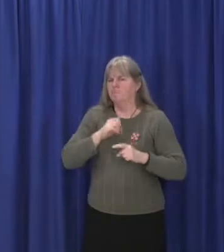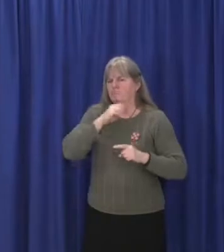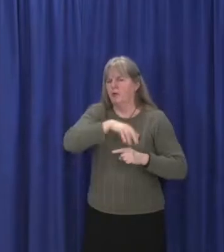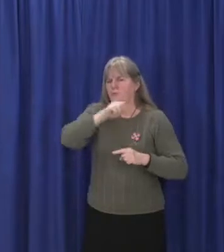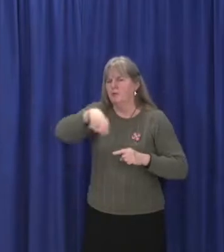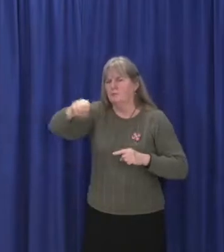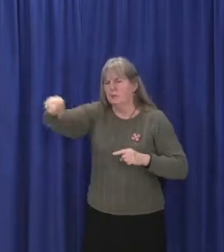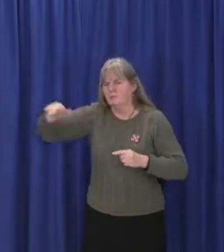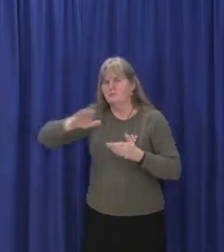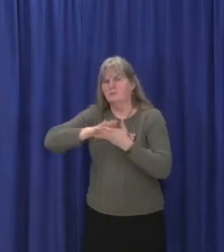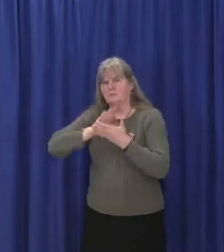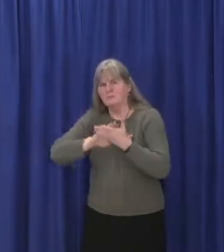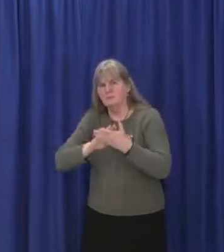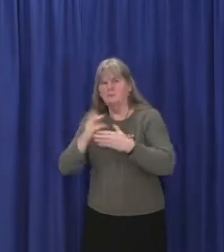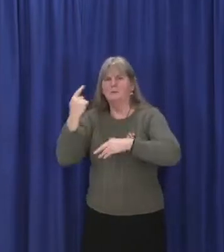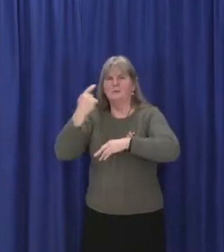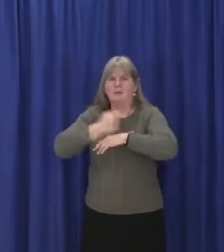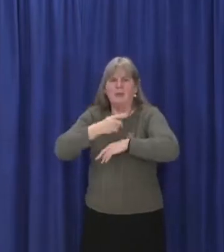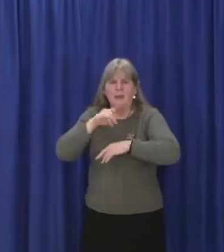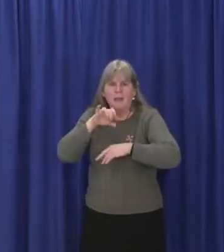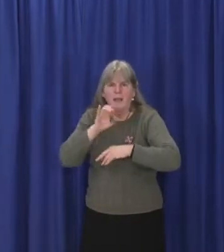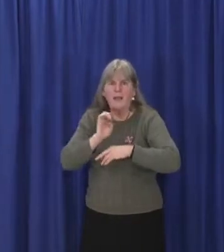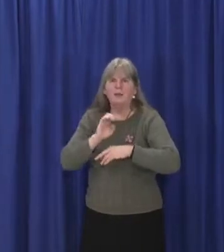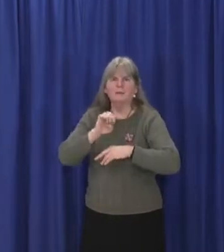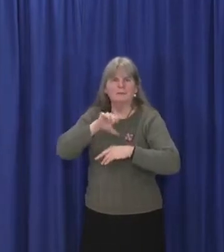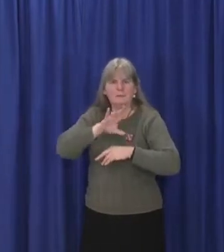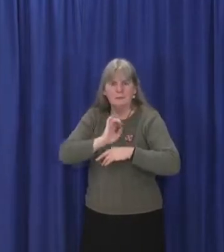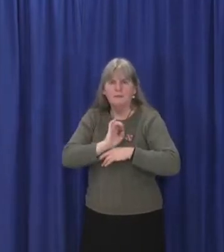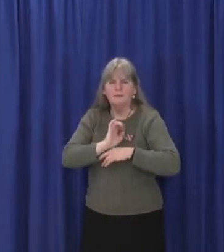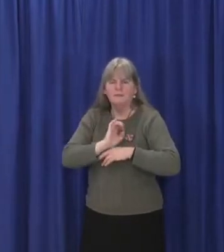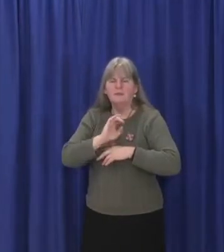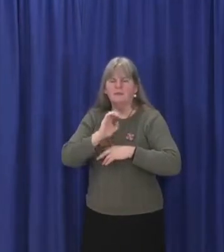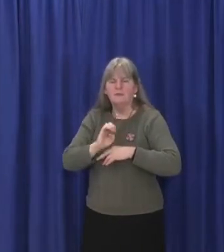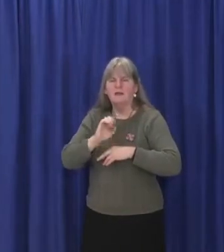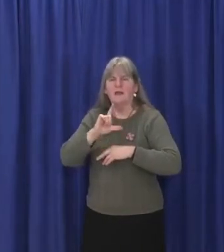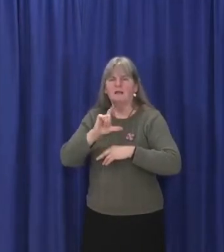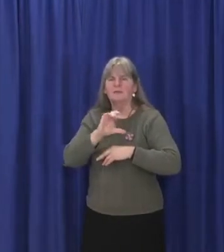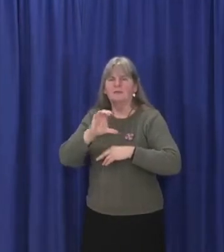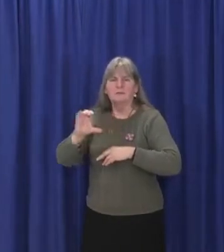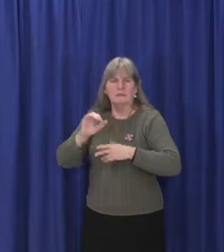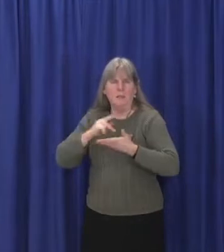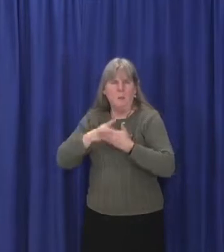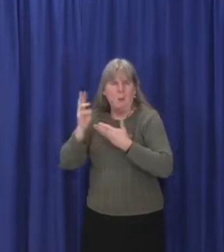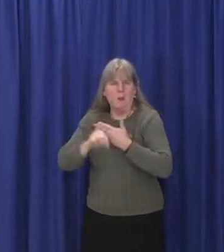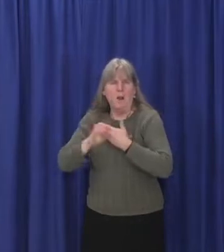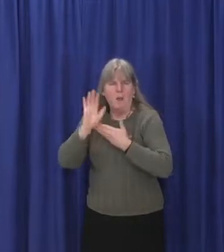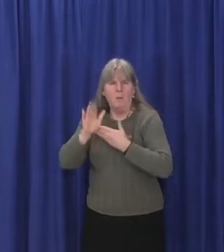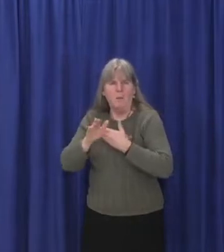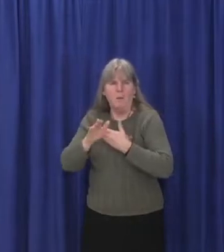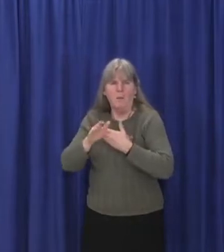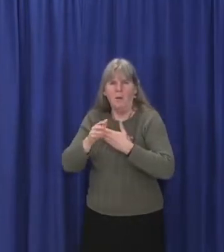directly from your school or ELCC program about how and when to pick up the tests